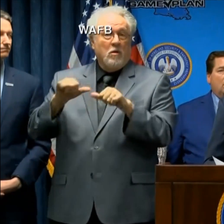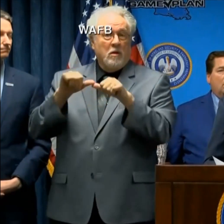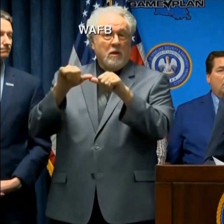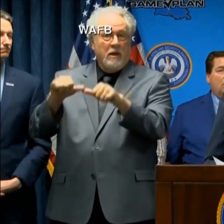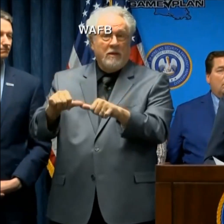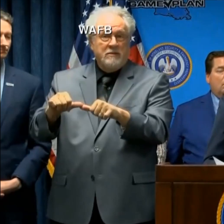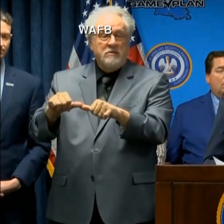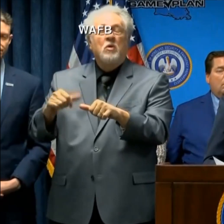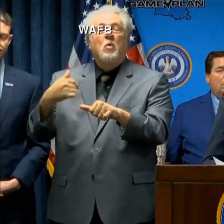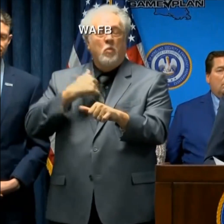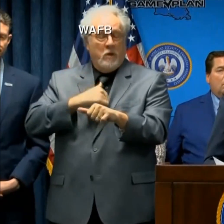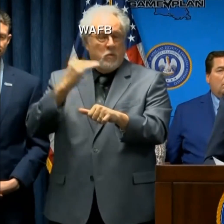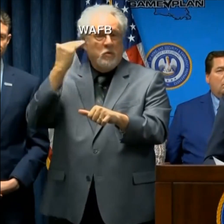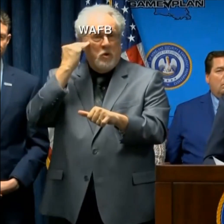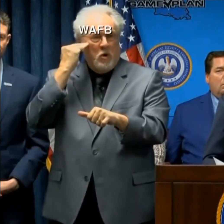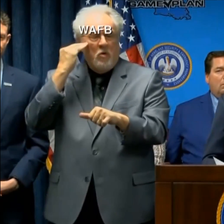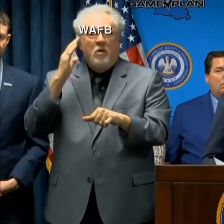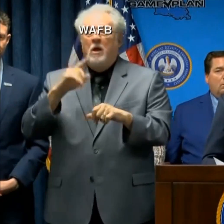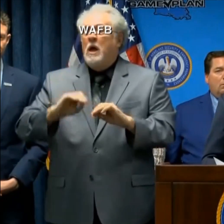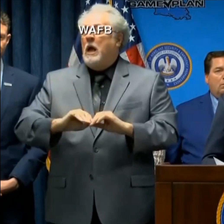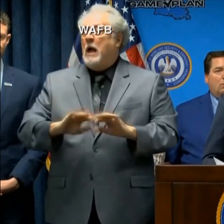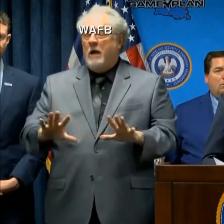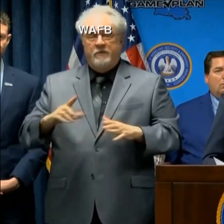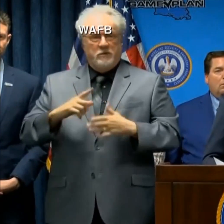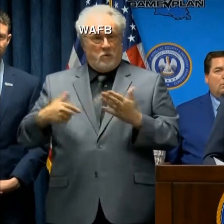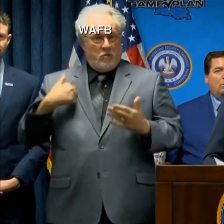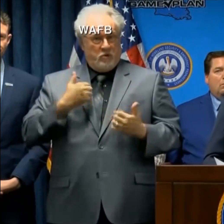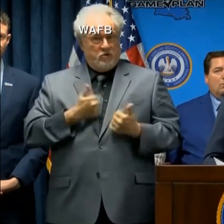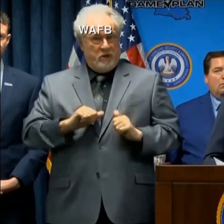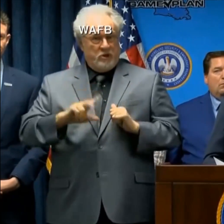you know it's obvious that what we're trying to do is make sure the peak